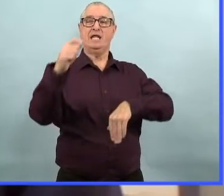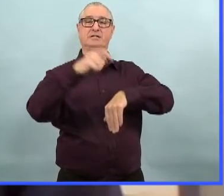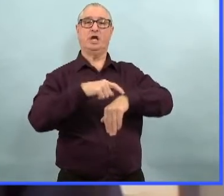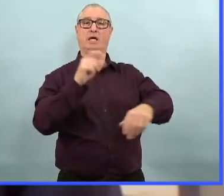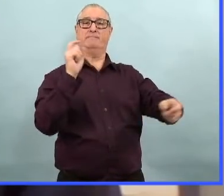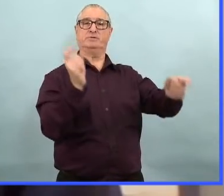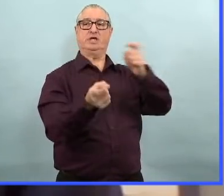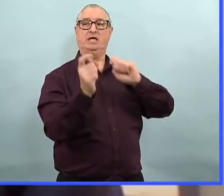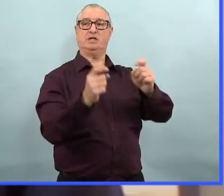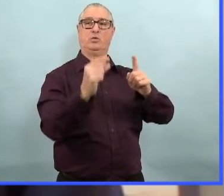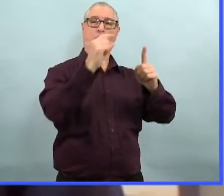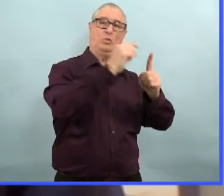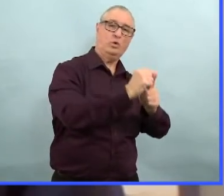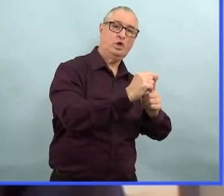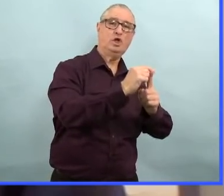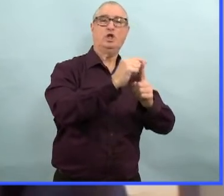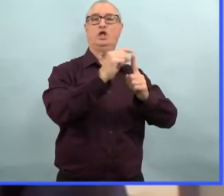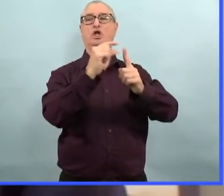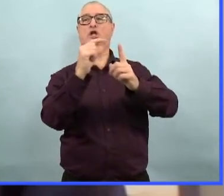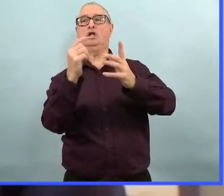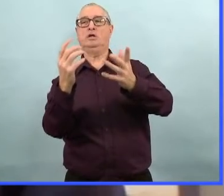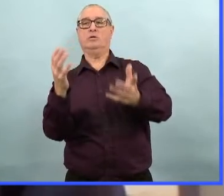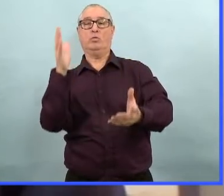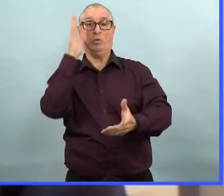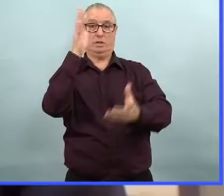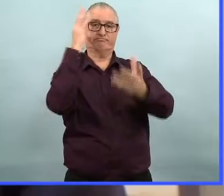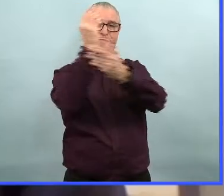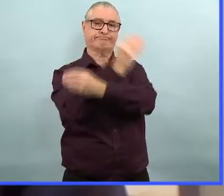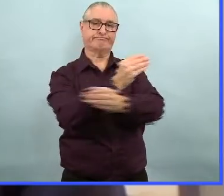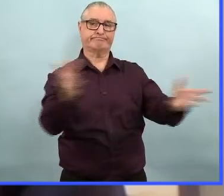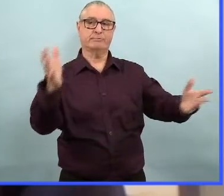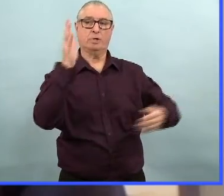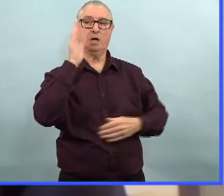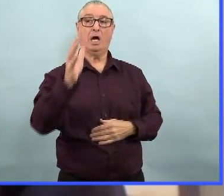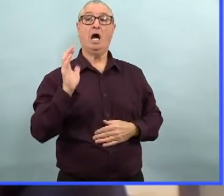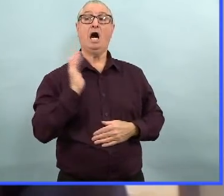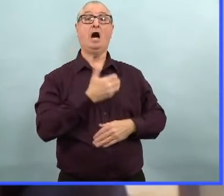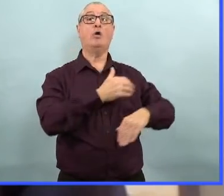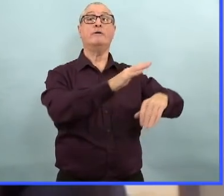you know the advice is very very clear get whatever dose you're eligible for as soon as